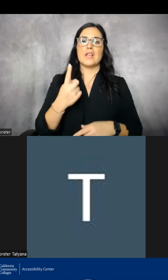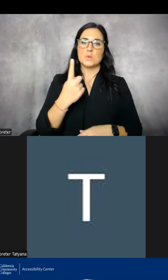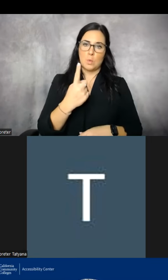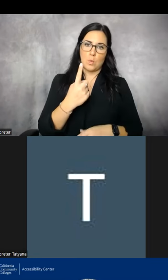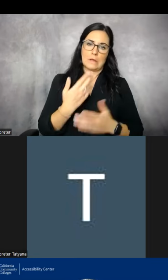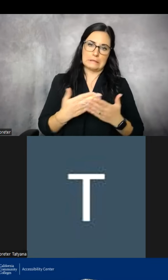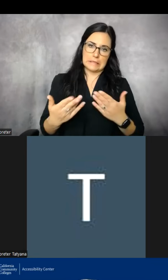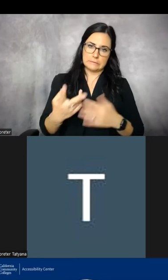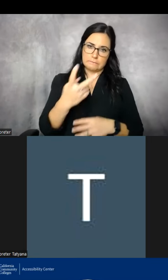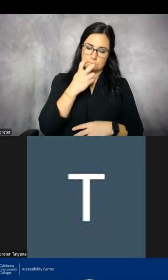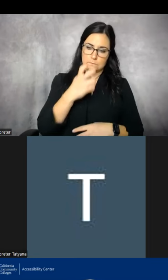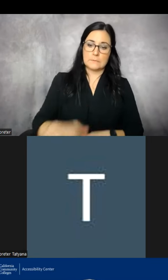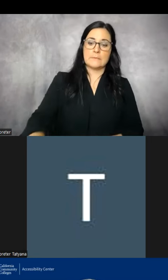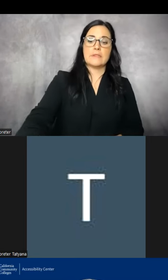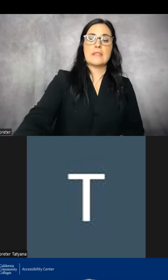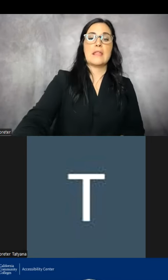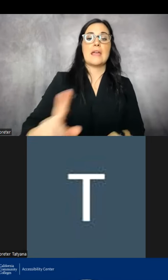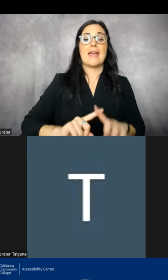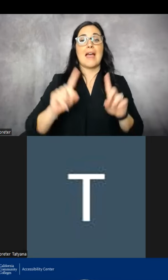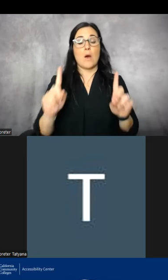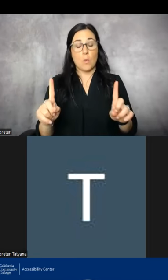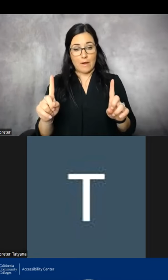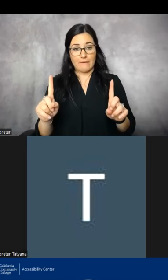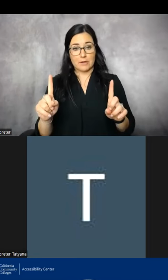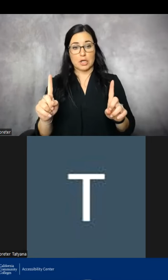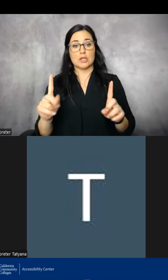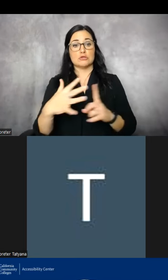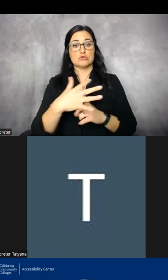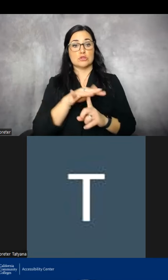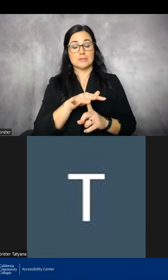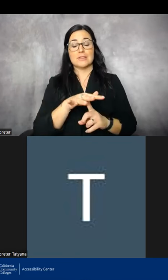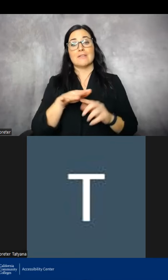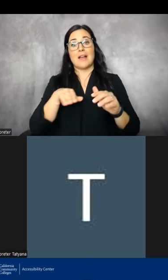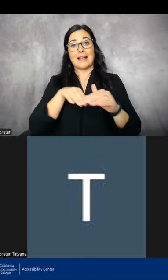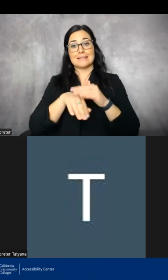However, we are in the context of accessibility in education.